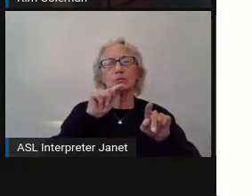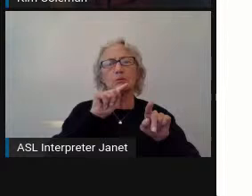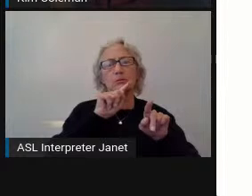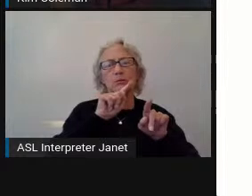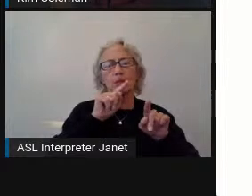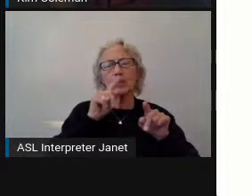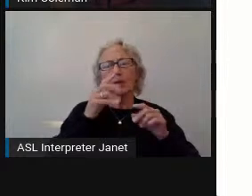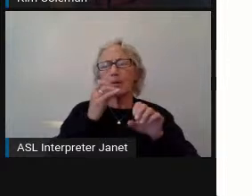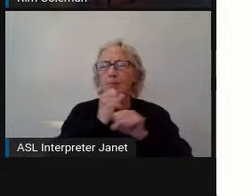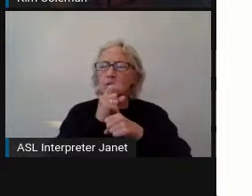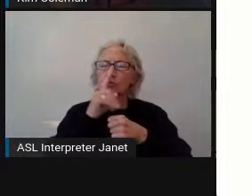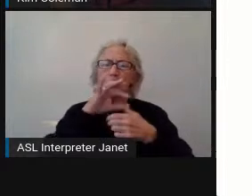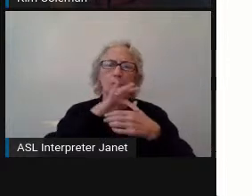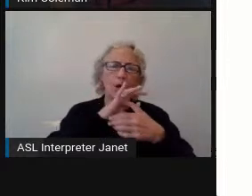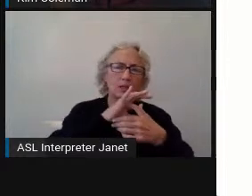We check that extensions do not load external